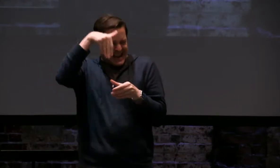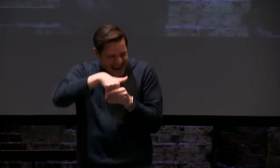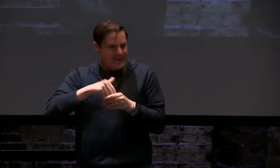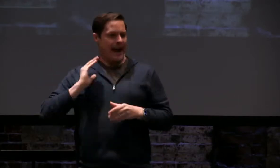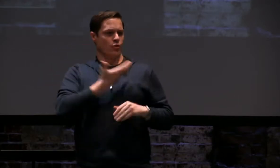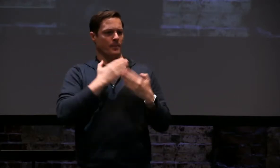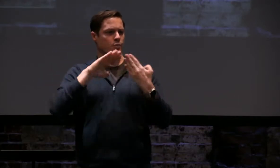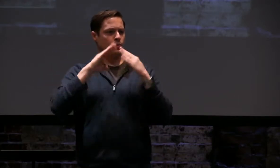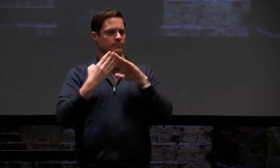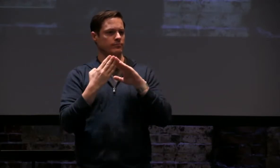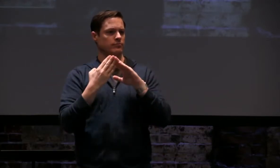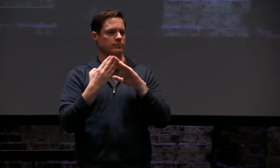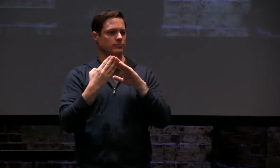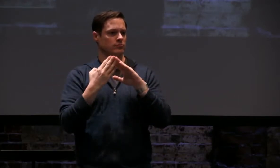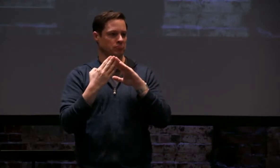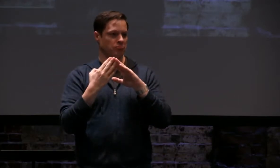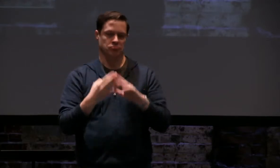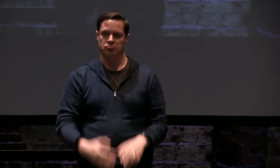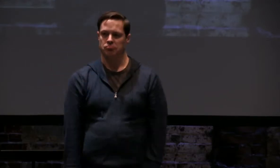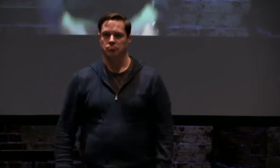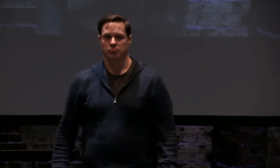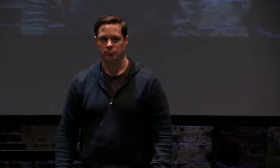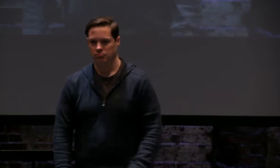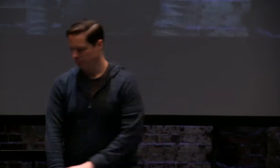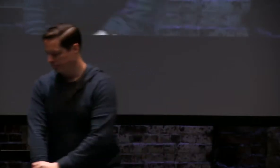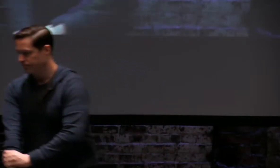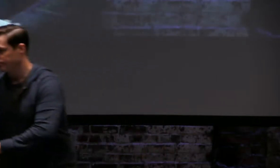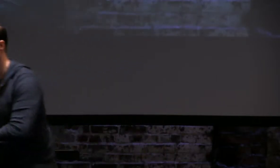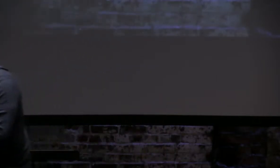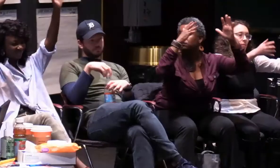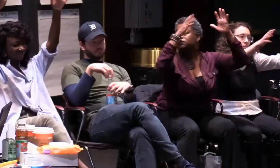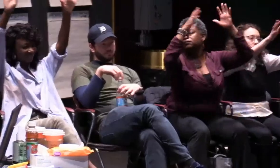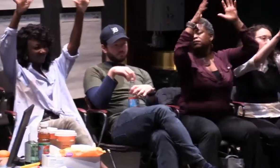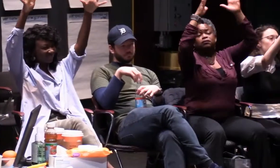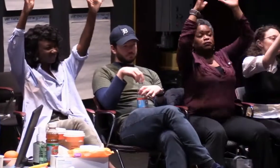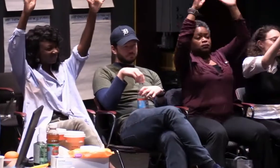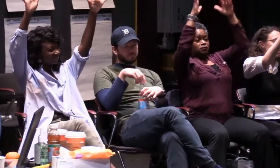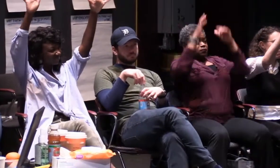beyond our deaf ecosystem. But the resources are to be used within our deaf ecosystem.